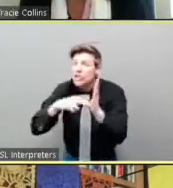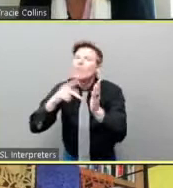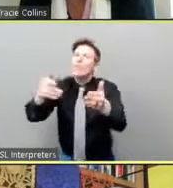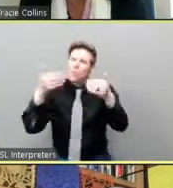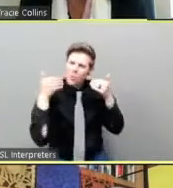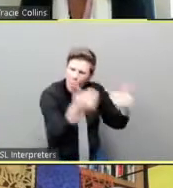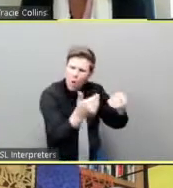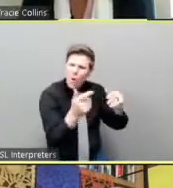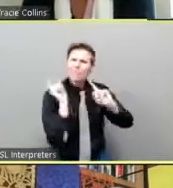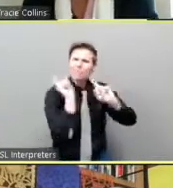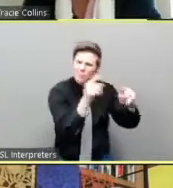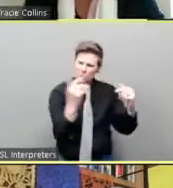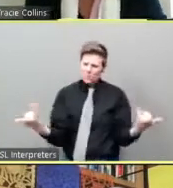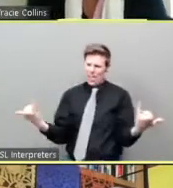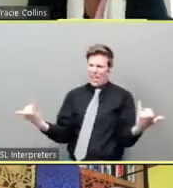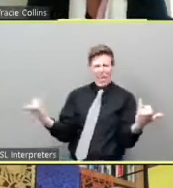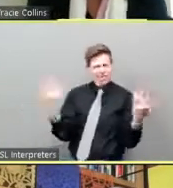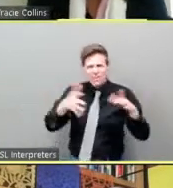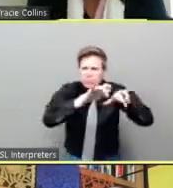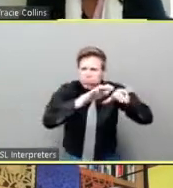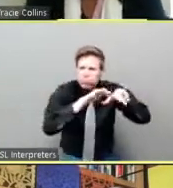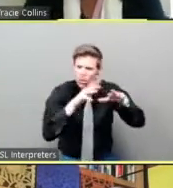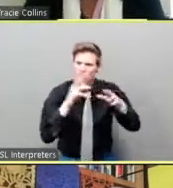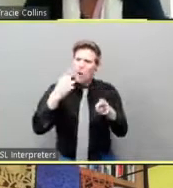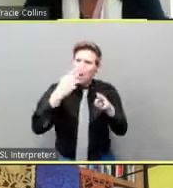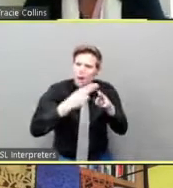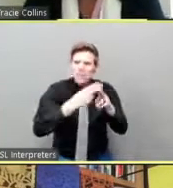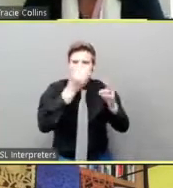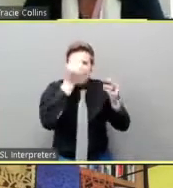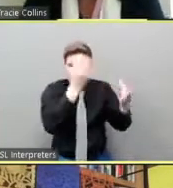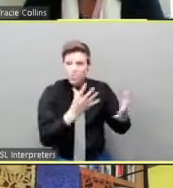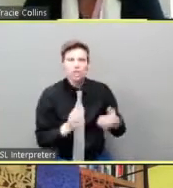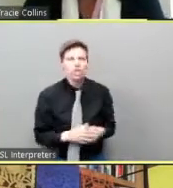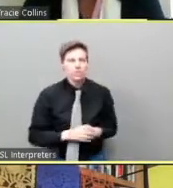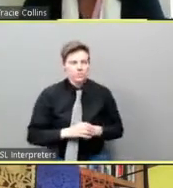Next slide please. So keep in mind that we are here to listen. We want to